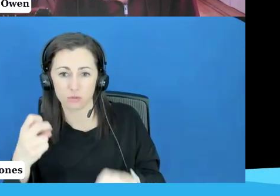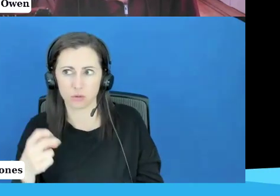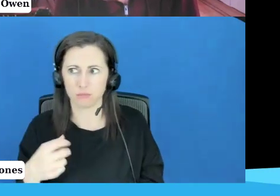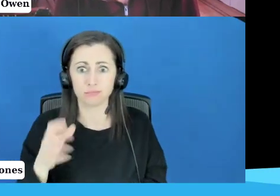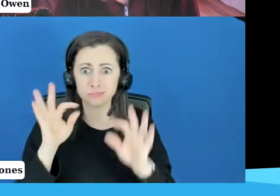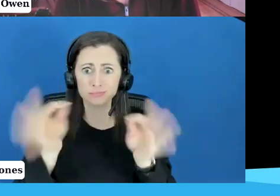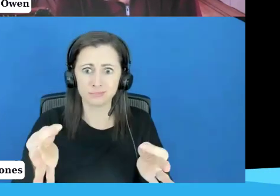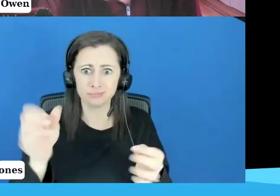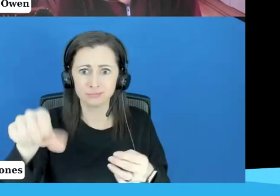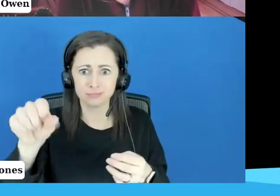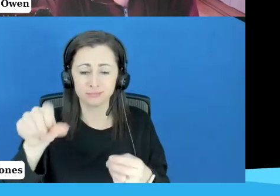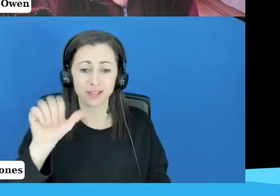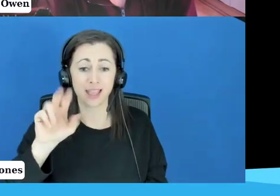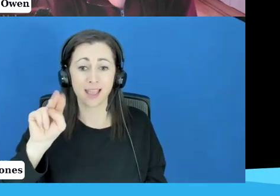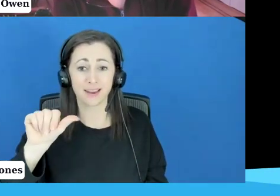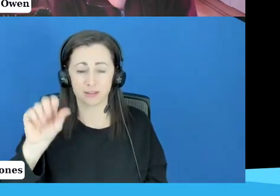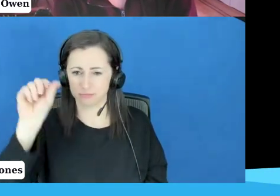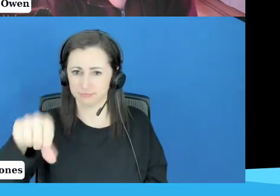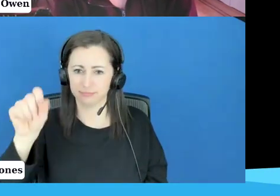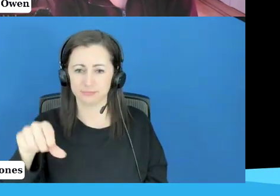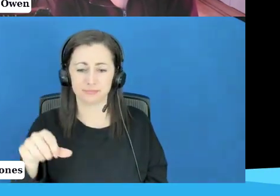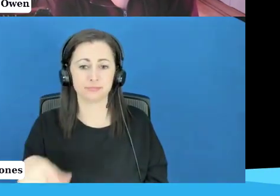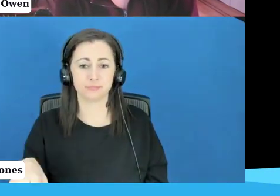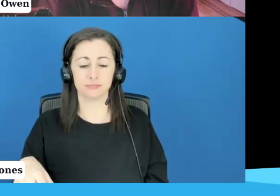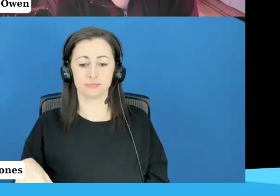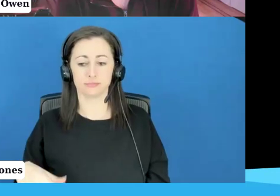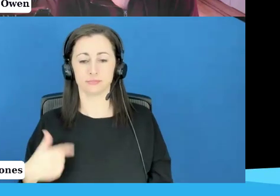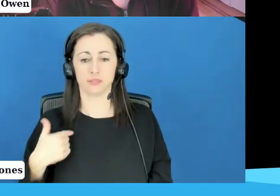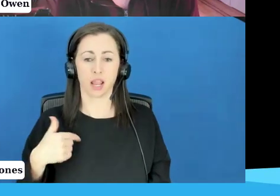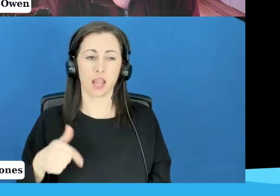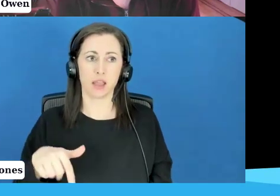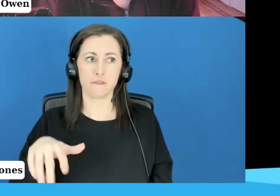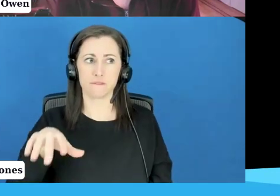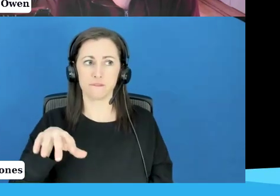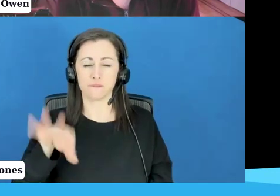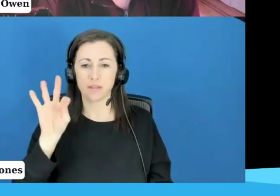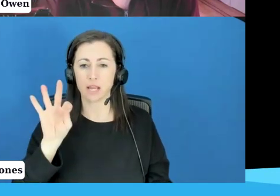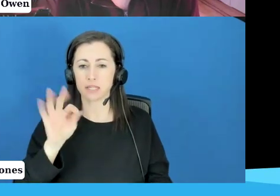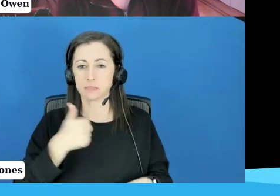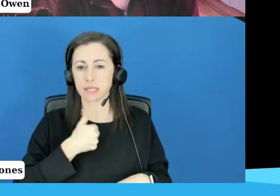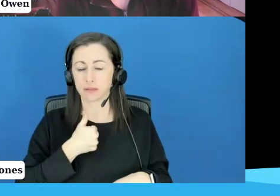I find myself, not now, I've gotten a lot better at it.